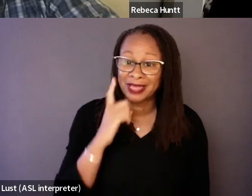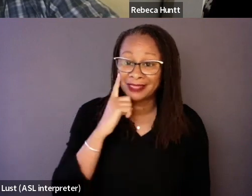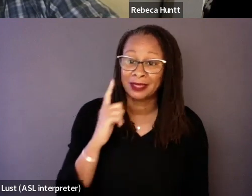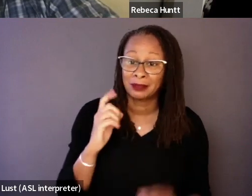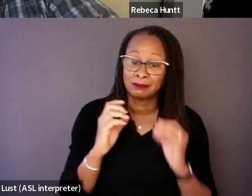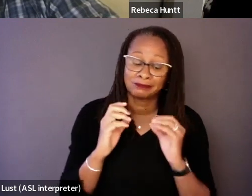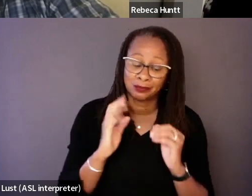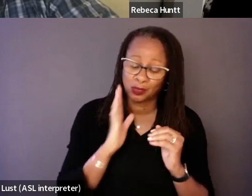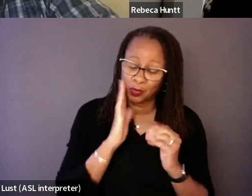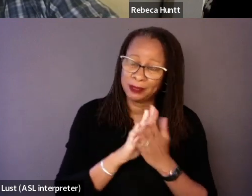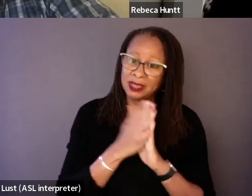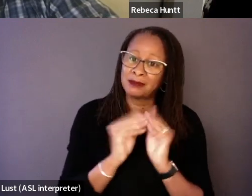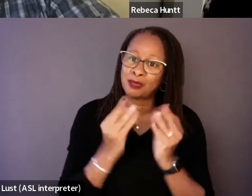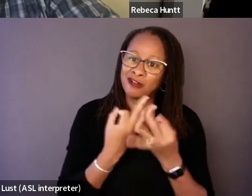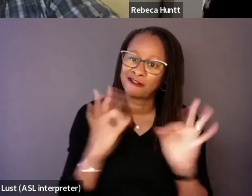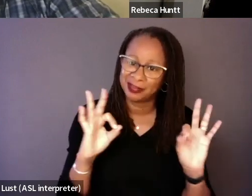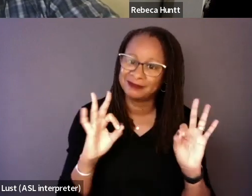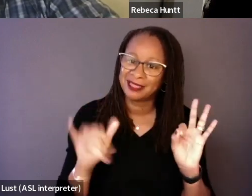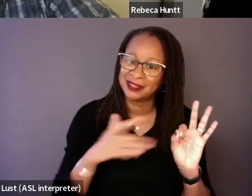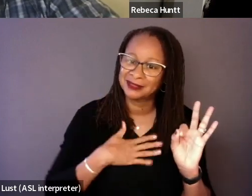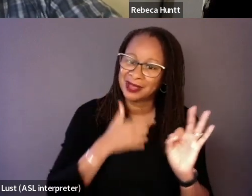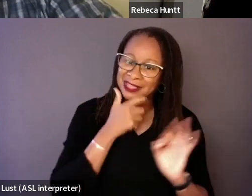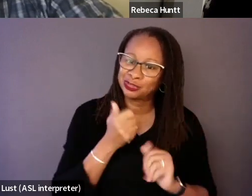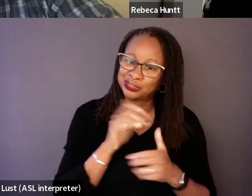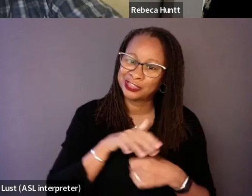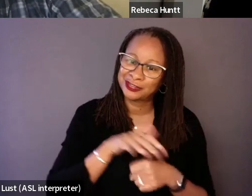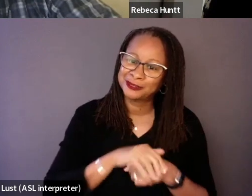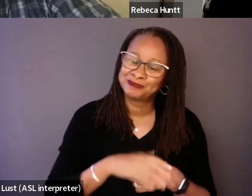And that's what I'm interested in. amazing.